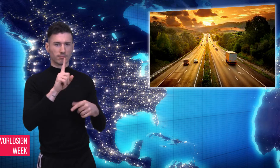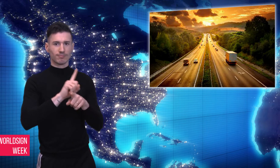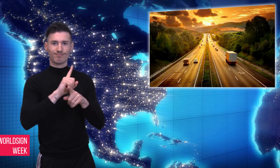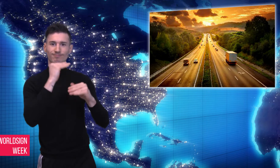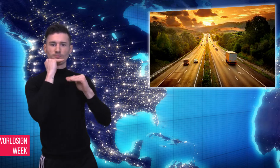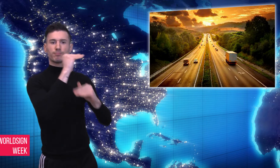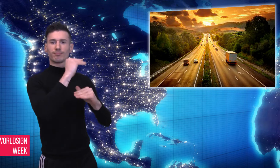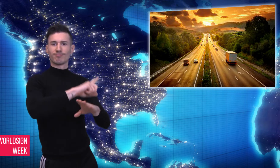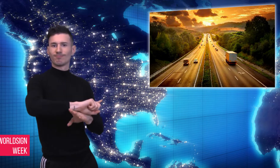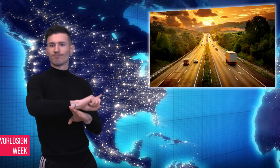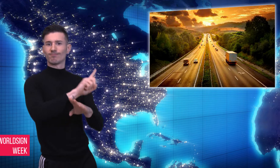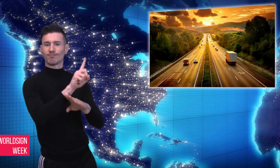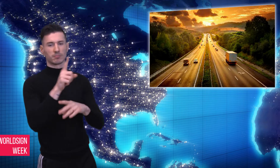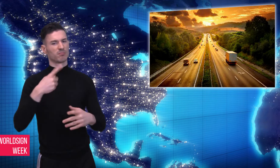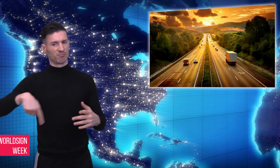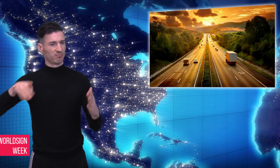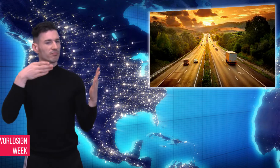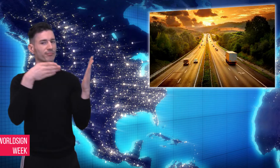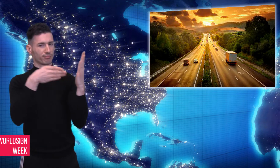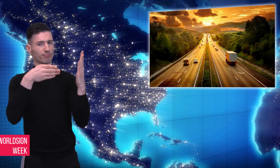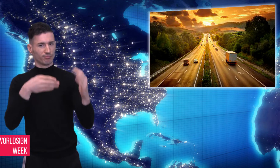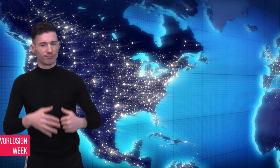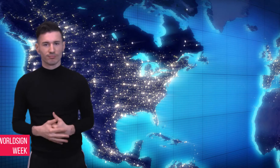speed limit on the Autobahn in Germany.